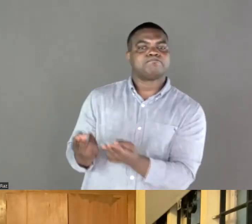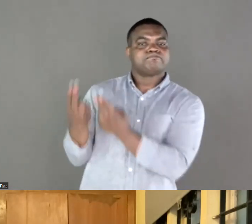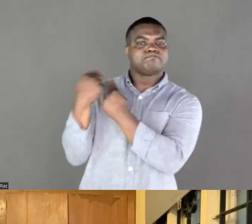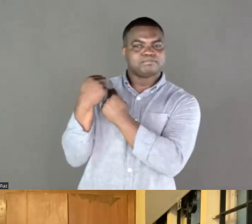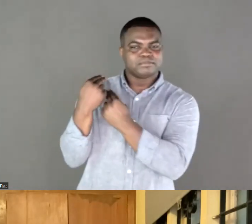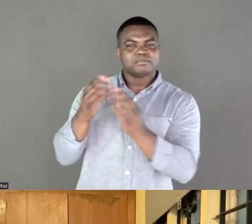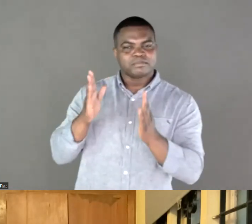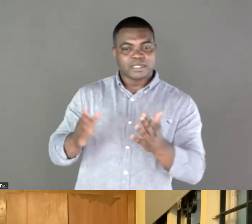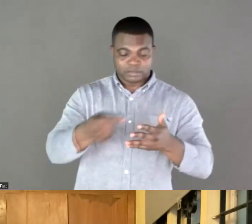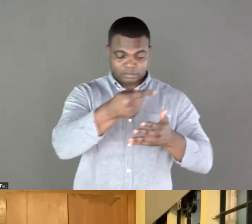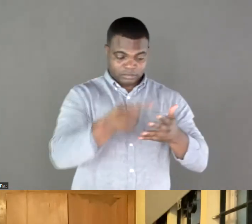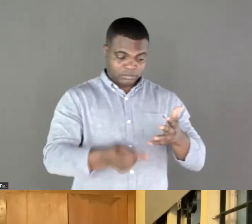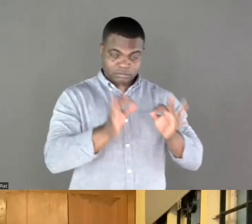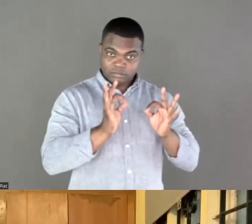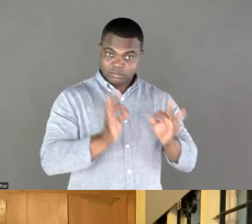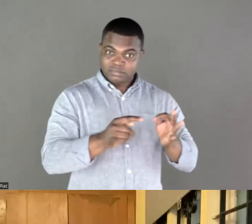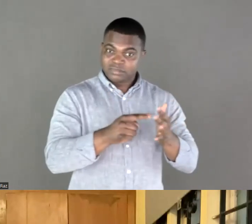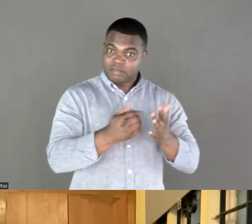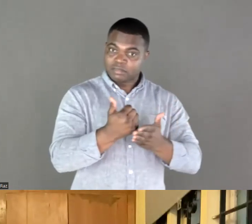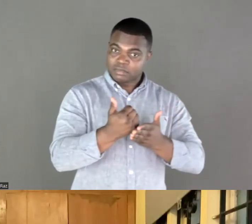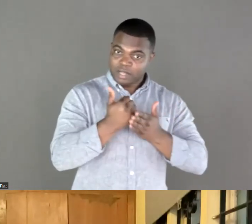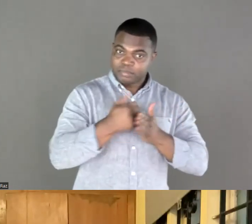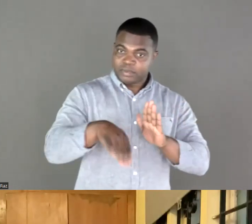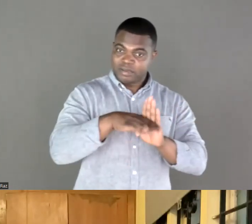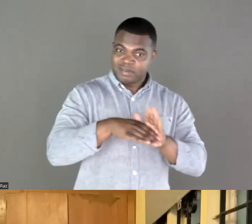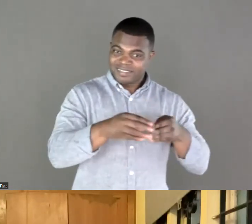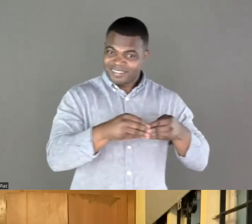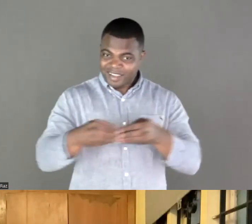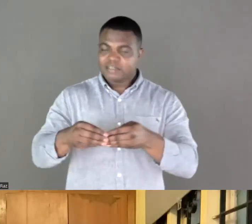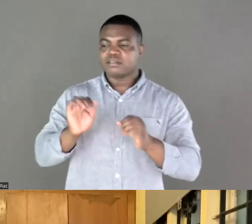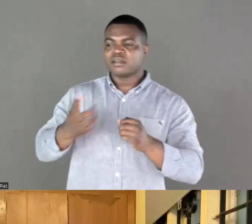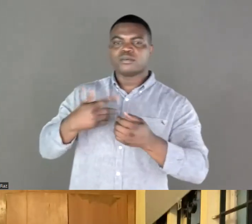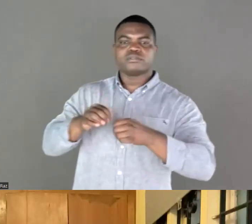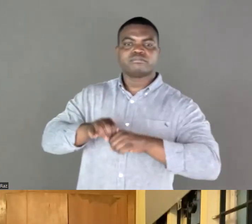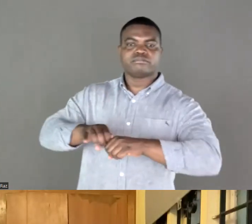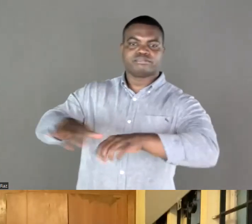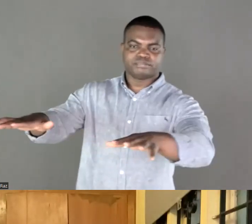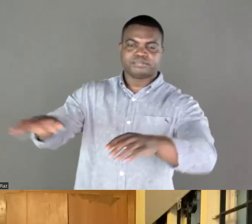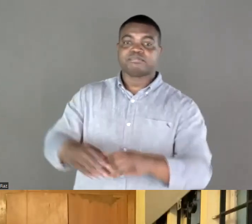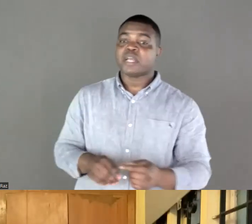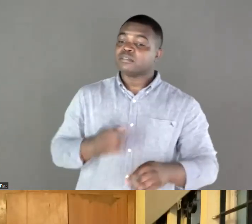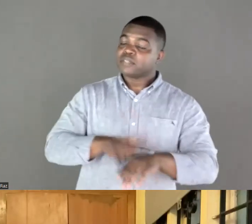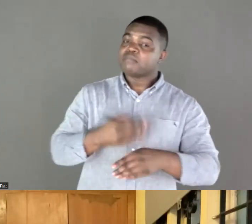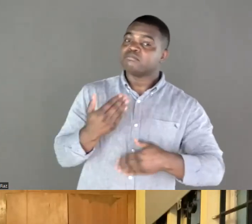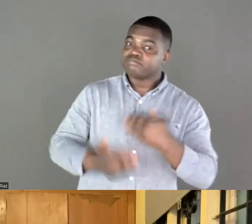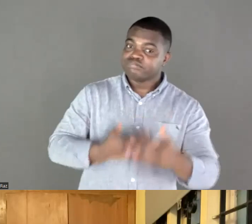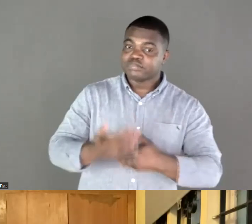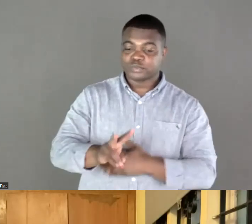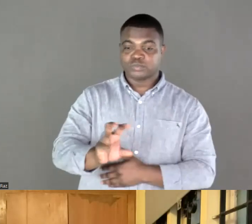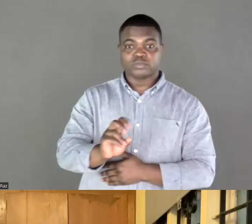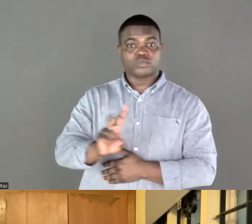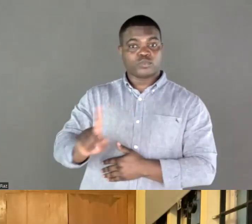action was piloted, or was sorry, proposed by UNICEF on behalf of the DRG co chairs to USA